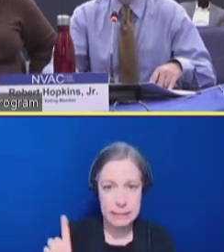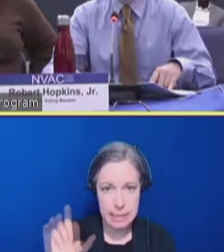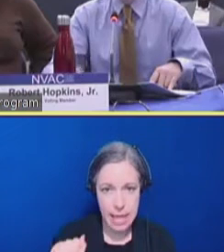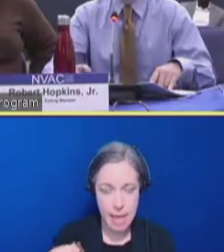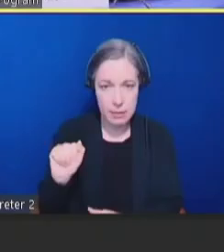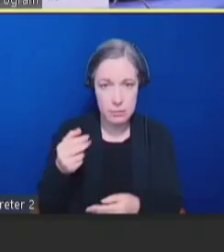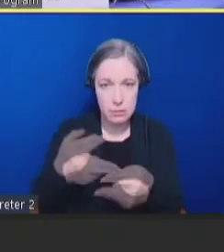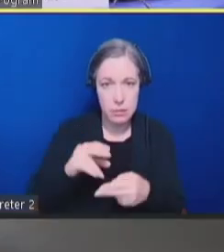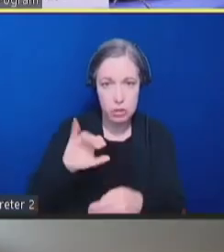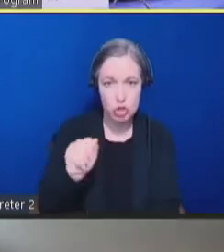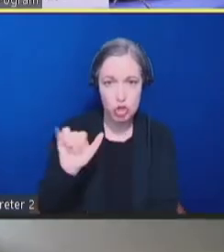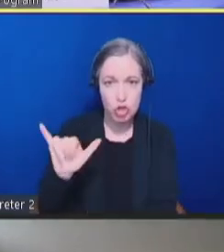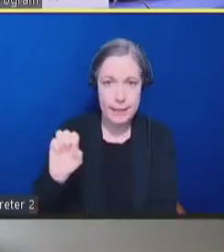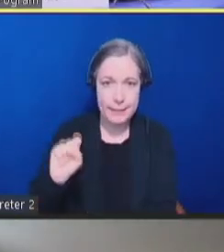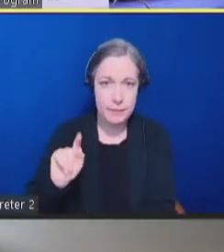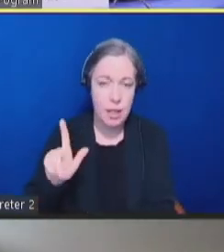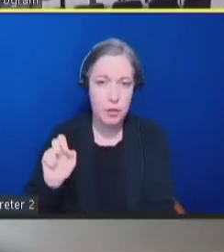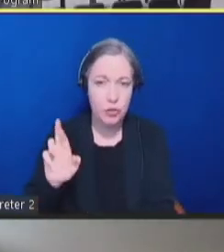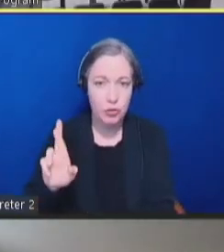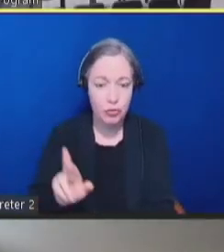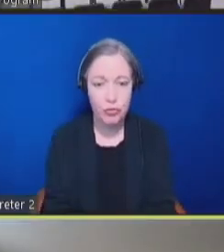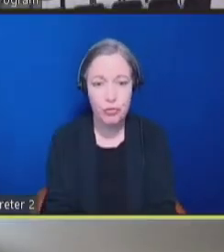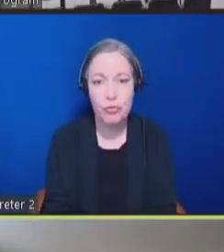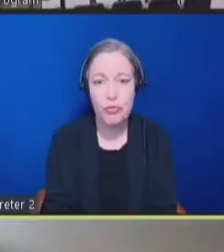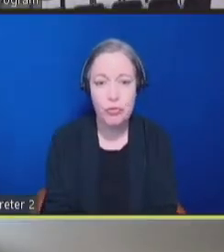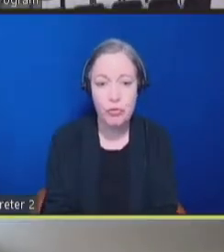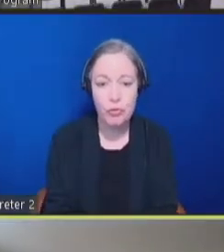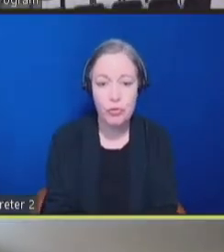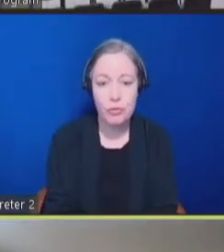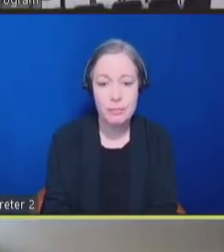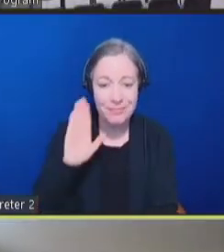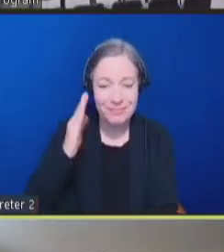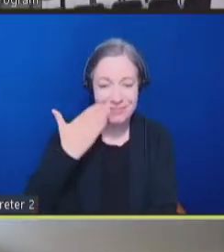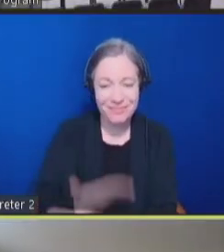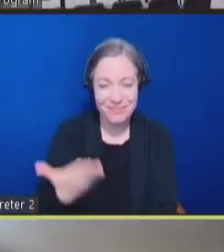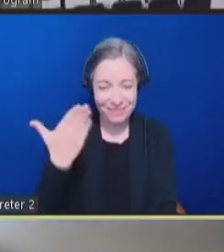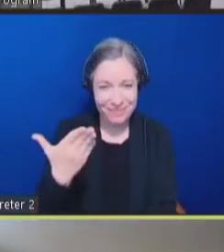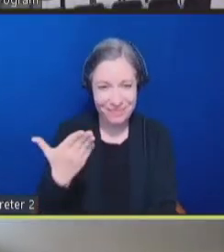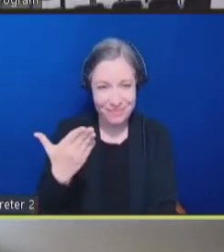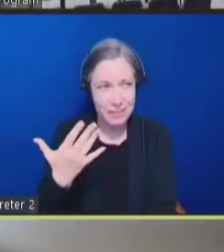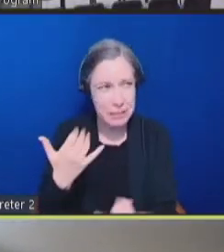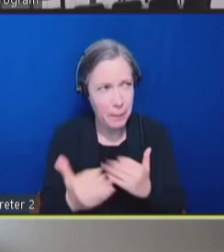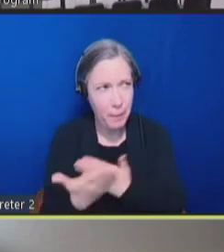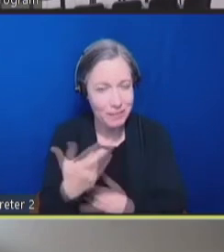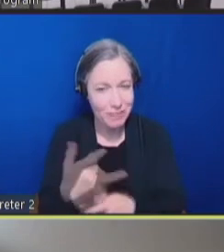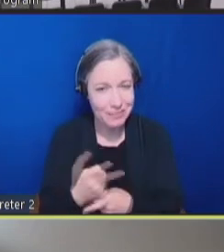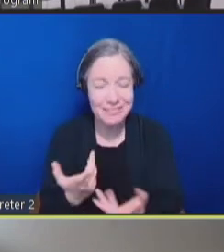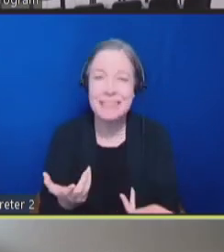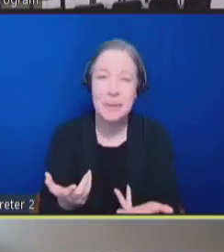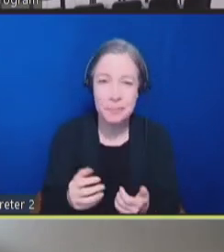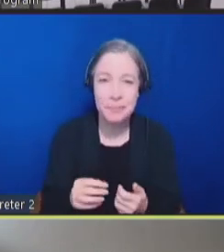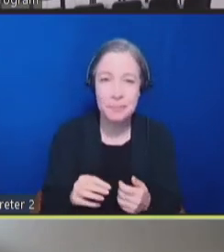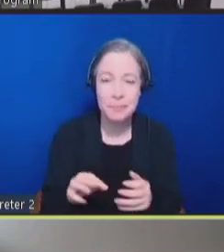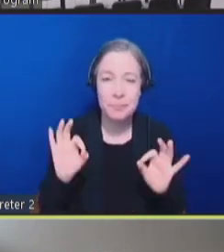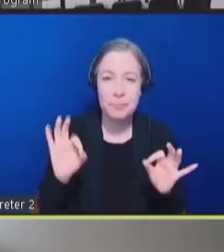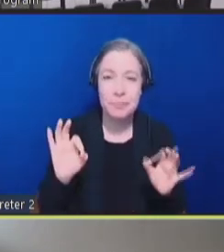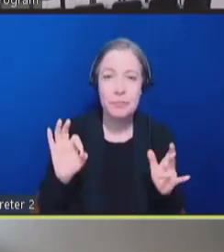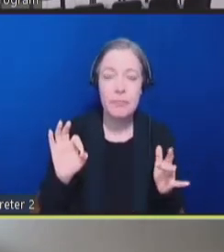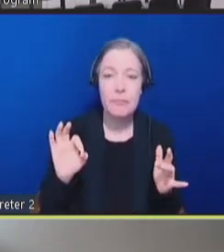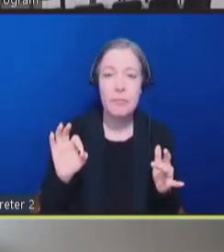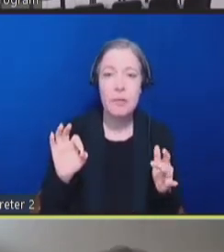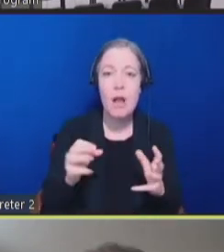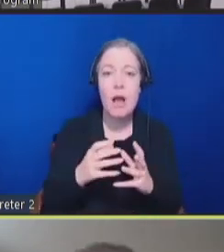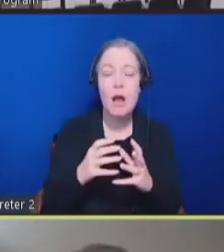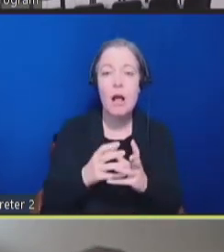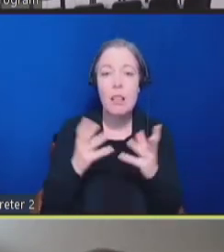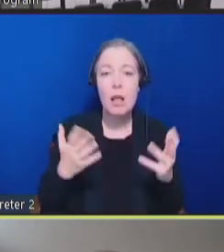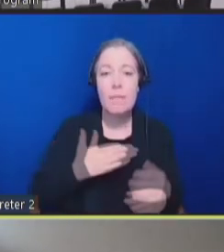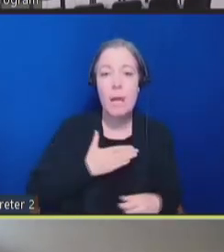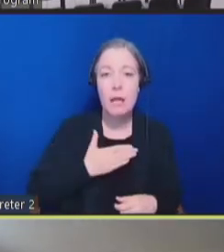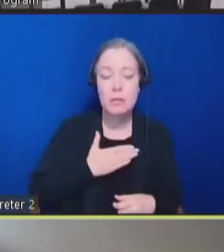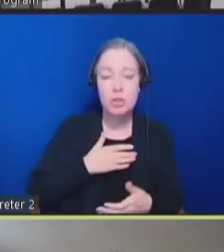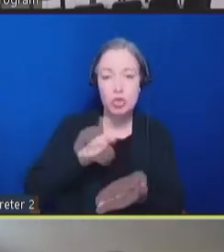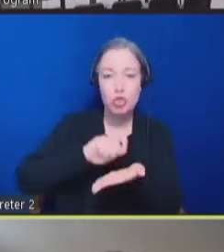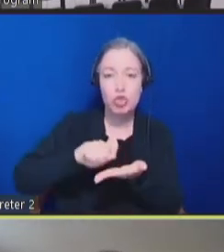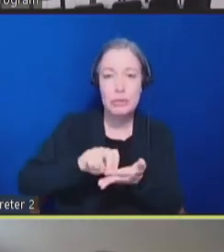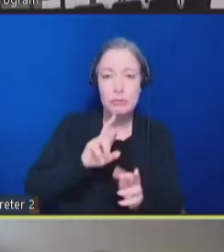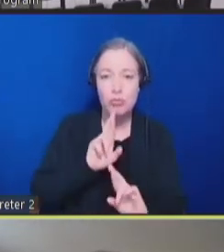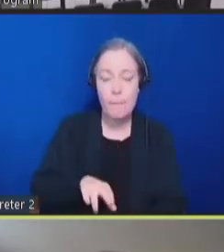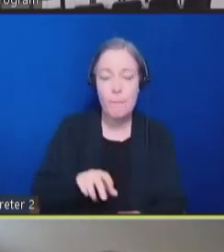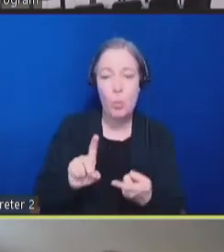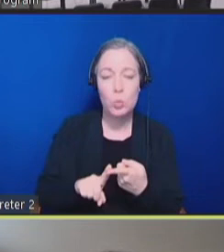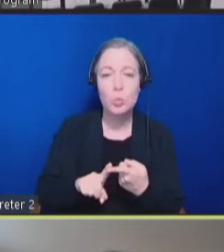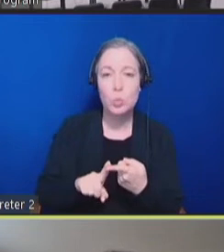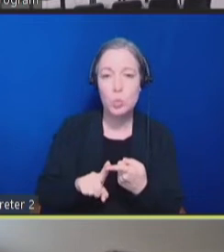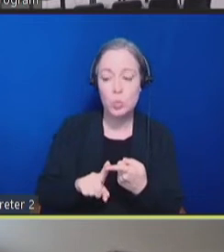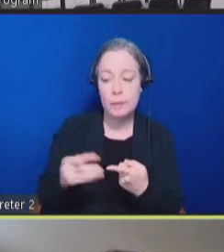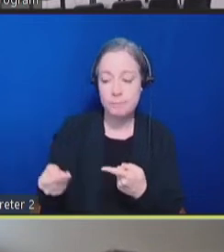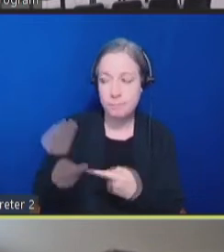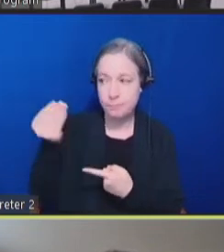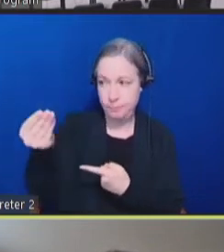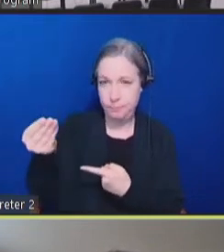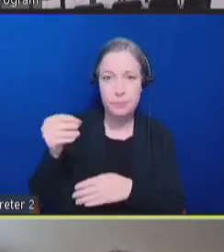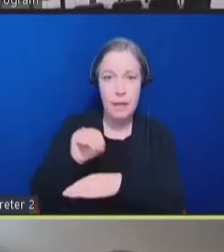Jay Slater: Good morning. Still morning. Much of my written report to the Advisory Committee